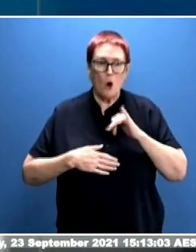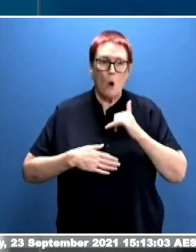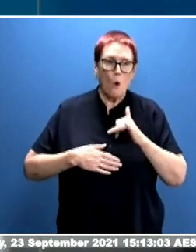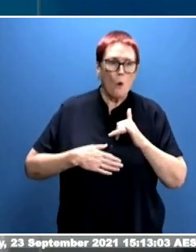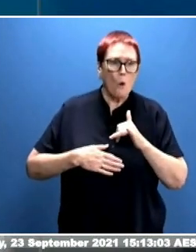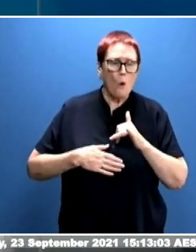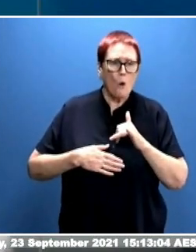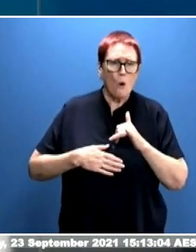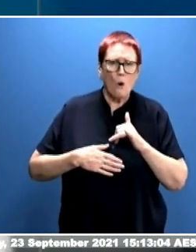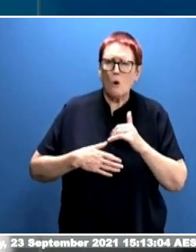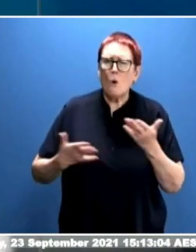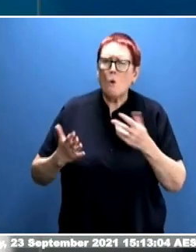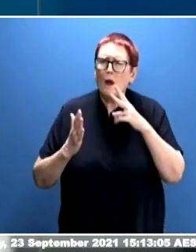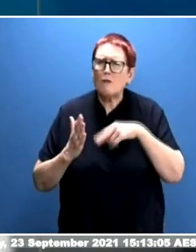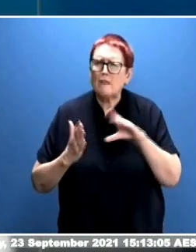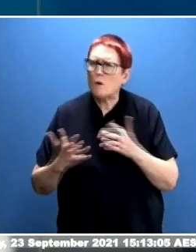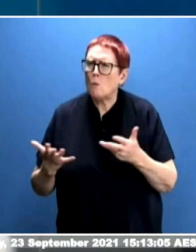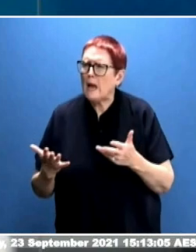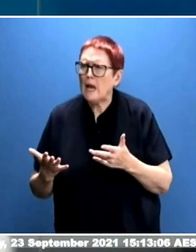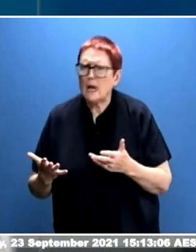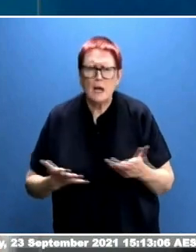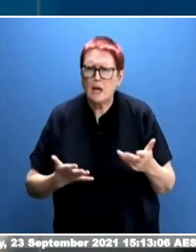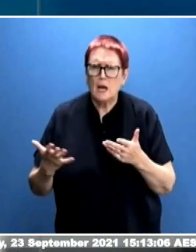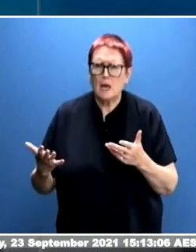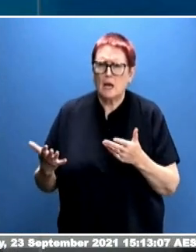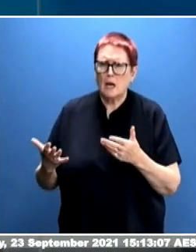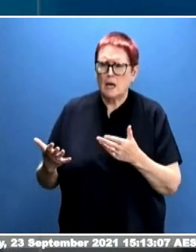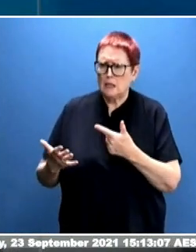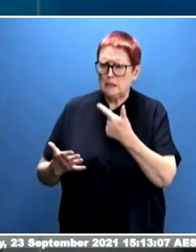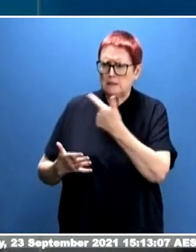Sorry, Ms Kerr, where are you reading from now? 17a.